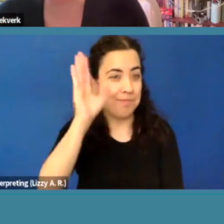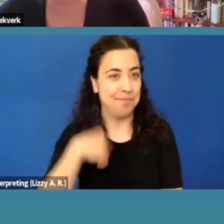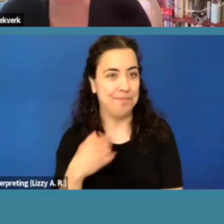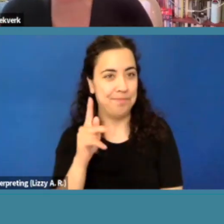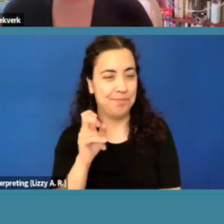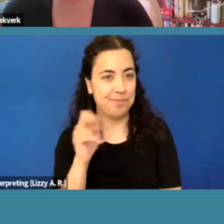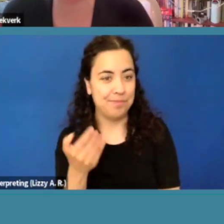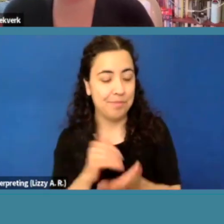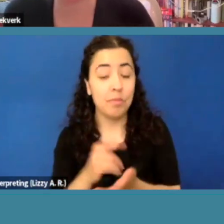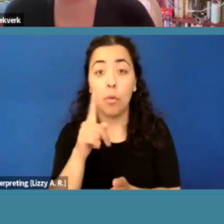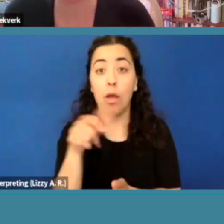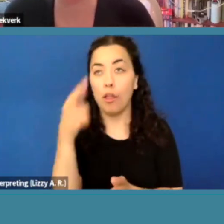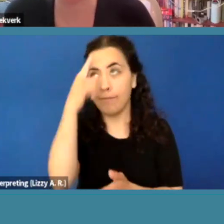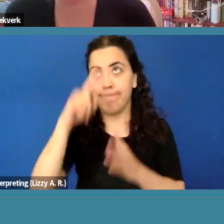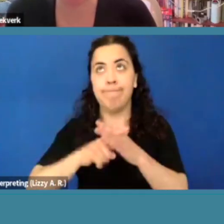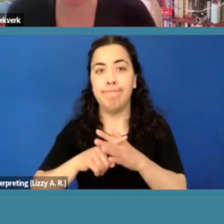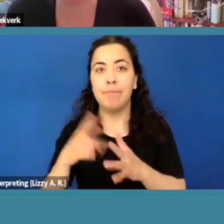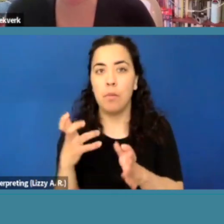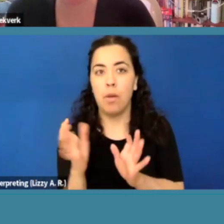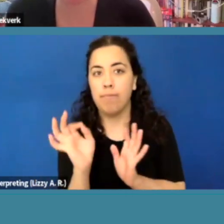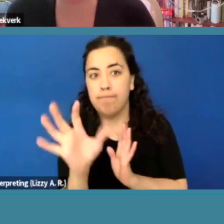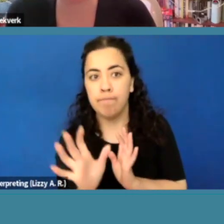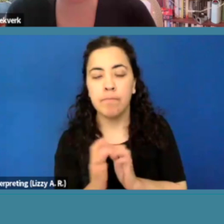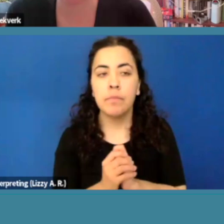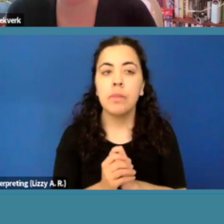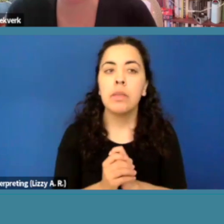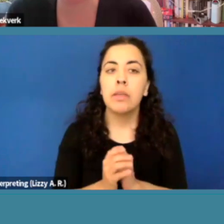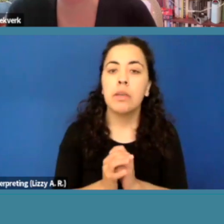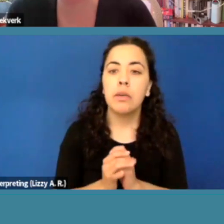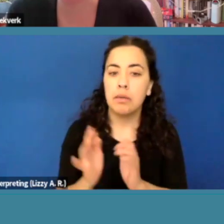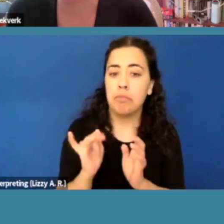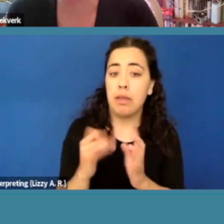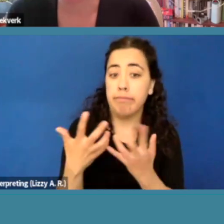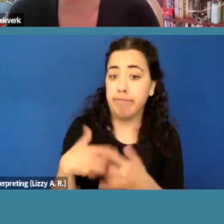One other thing that I wanted to mention because it's worked really well for me